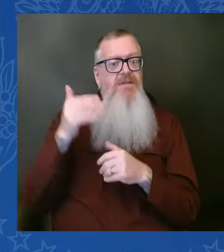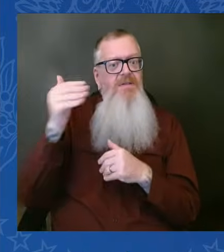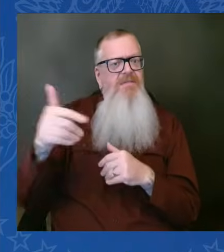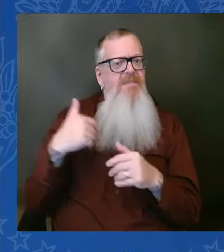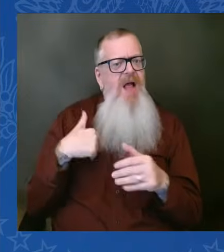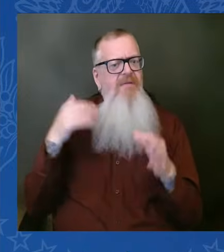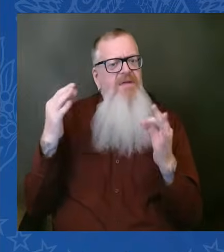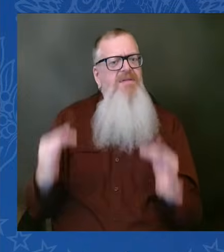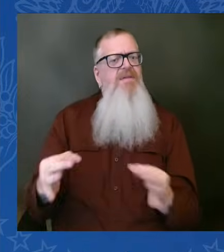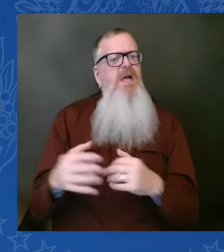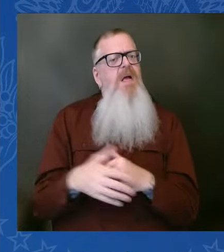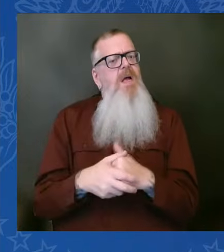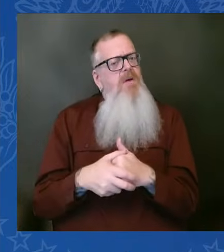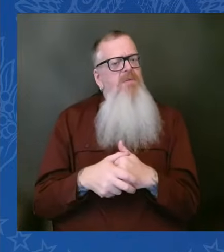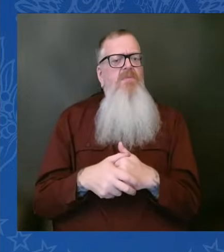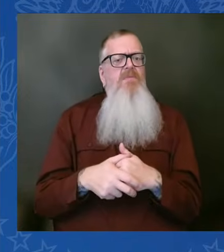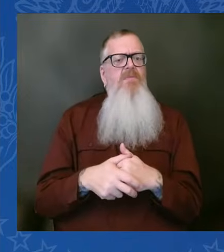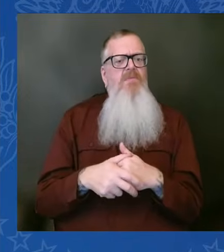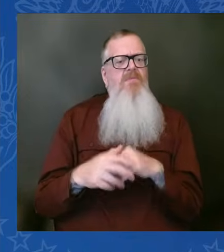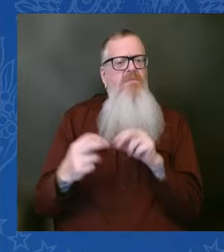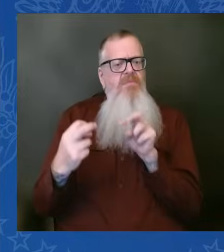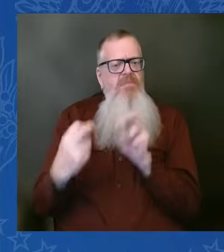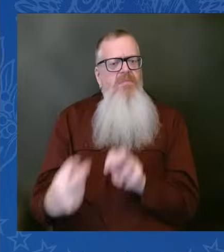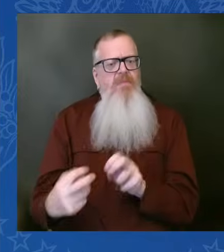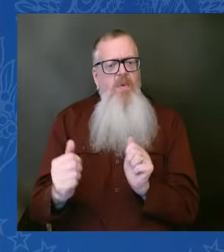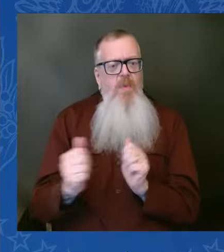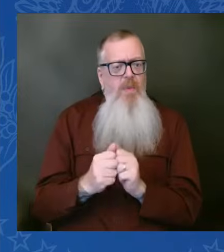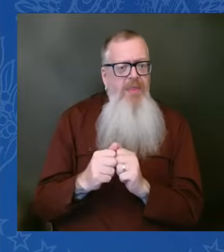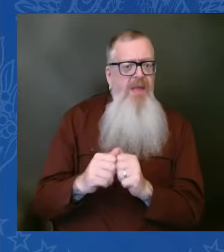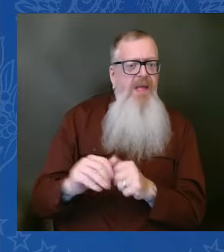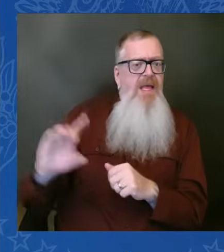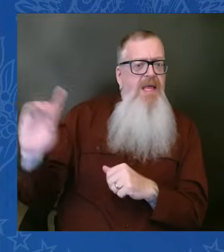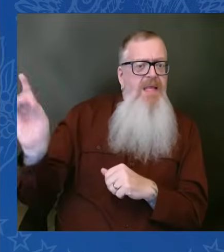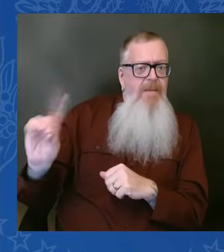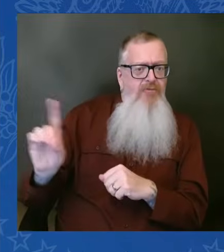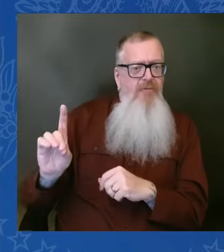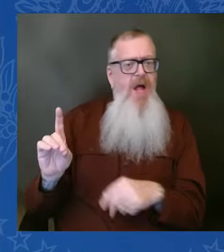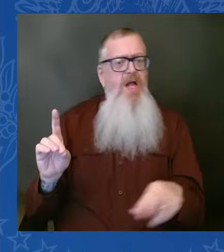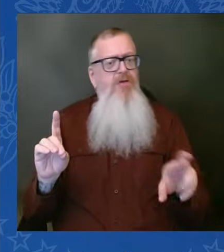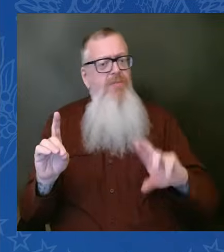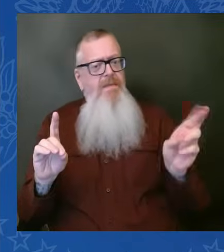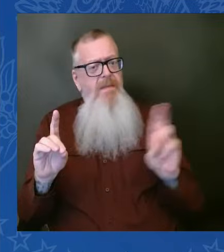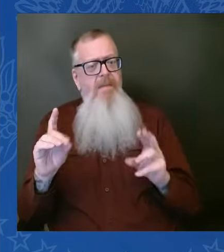where Democrats and Republicans sit together and began to listen again, just talk to people.